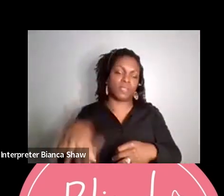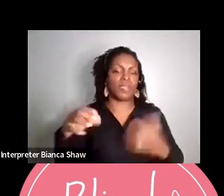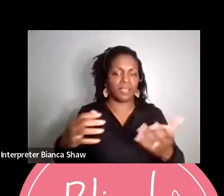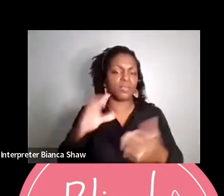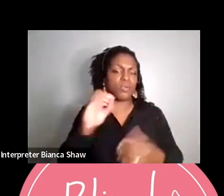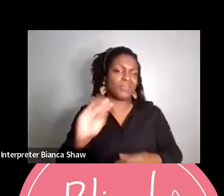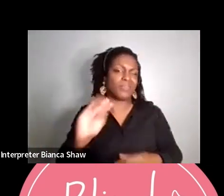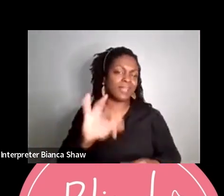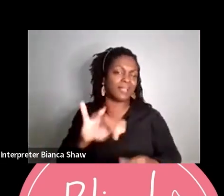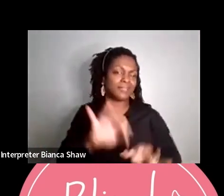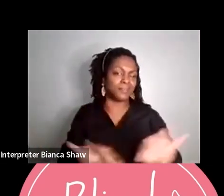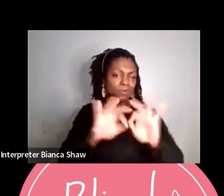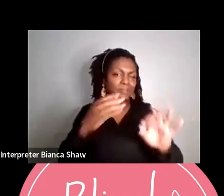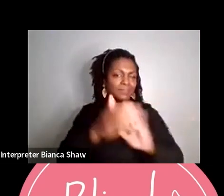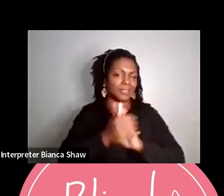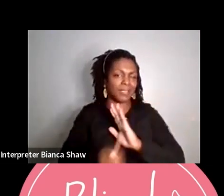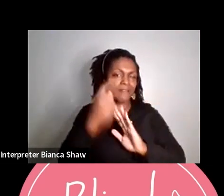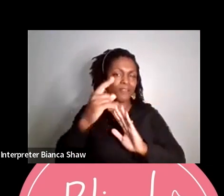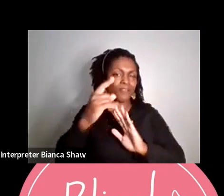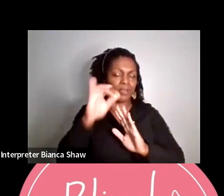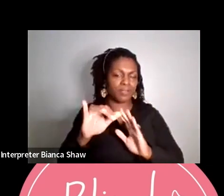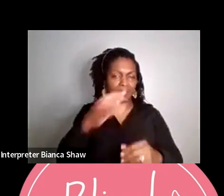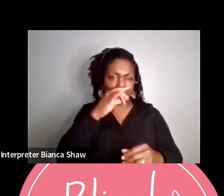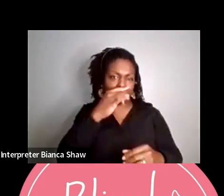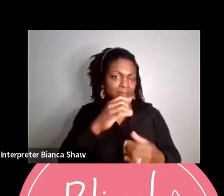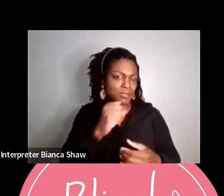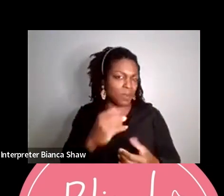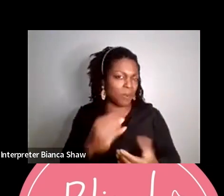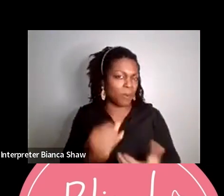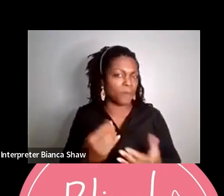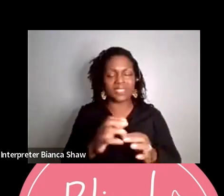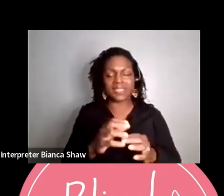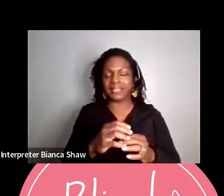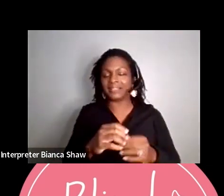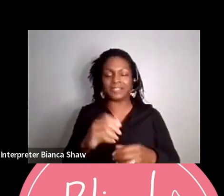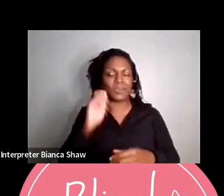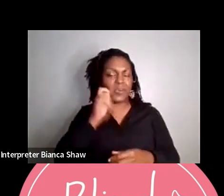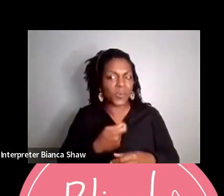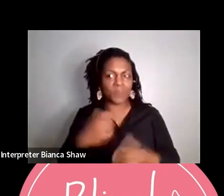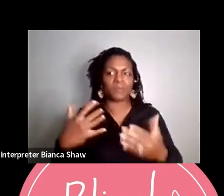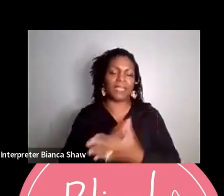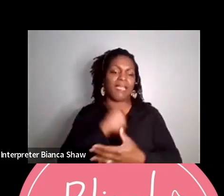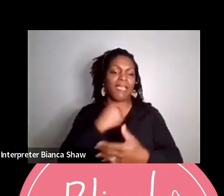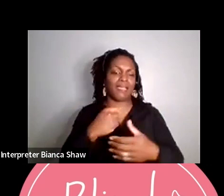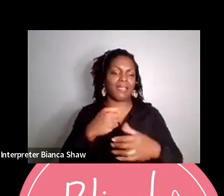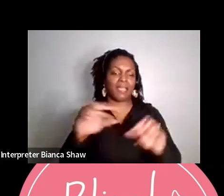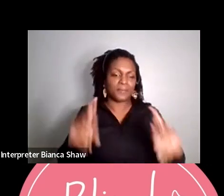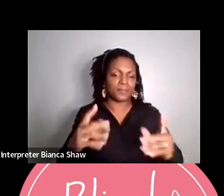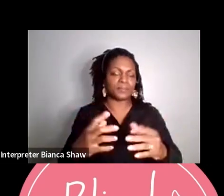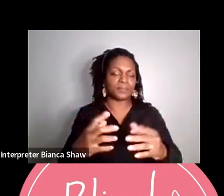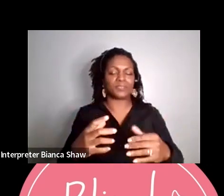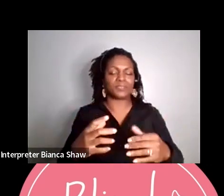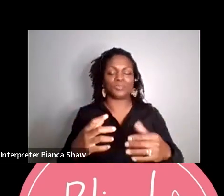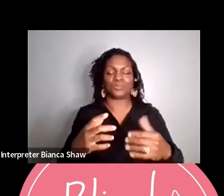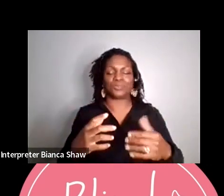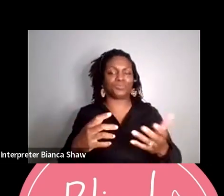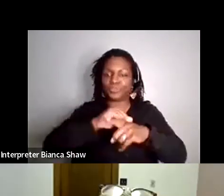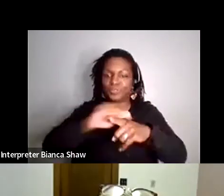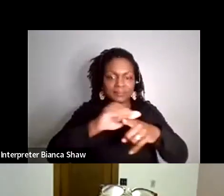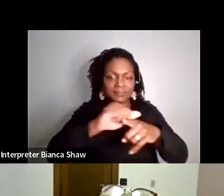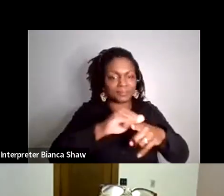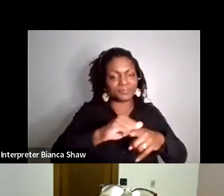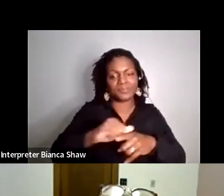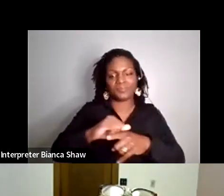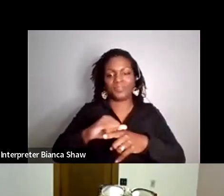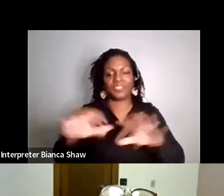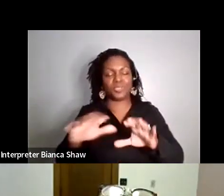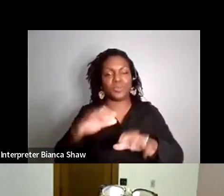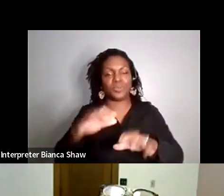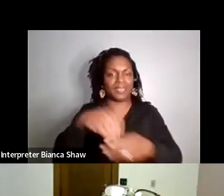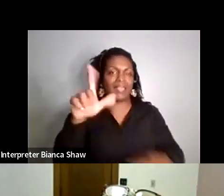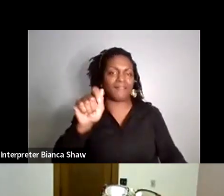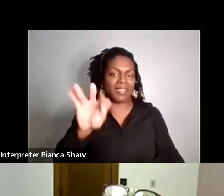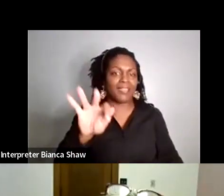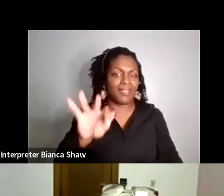For kids. And so it was just really neat to be able to use all different training for the kids and and do it out and laugh yet.